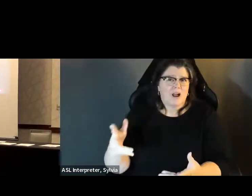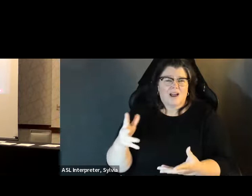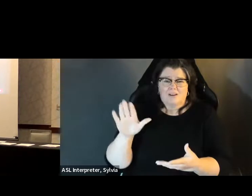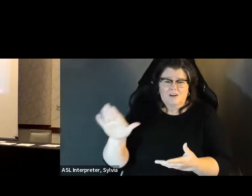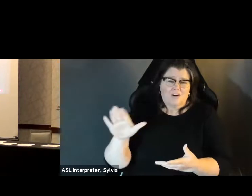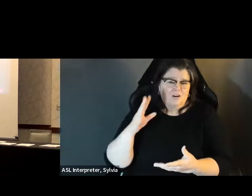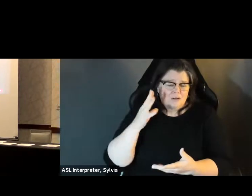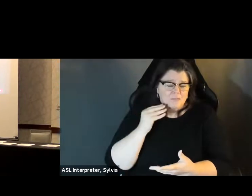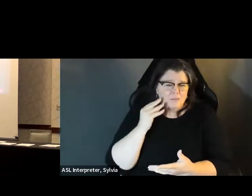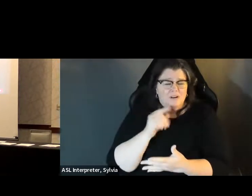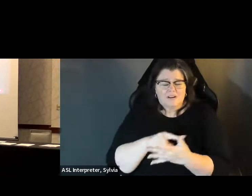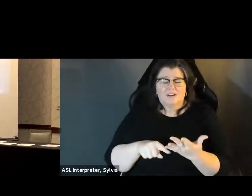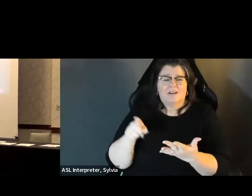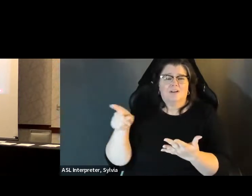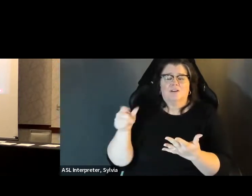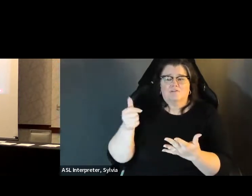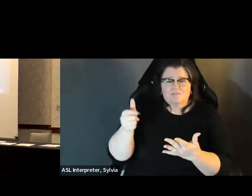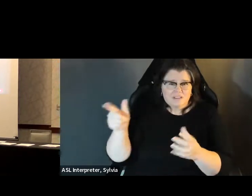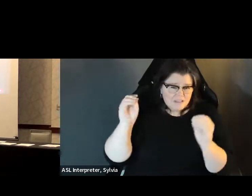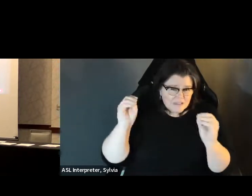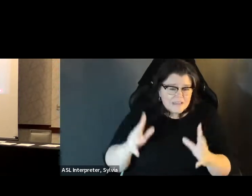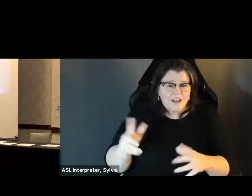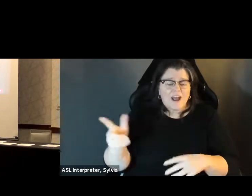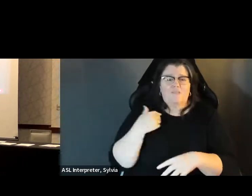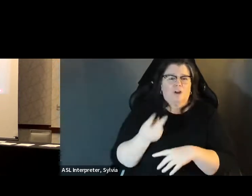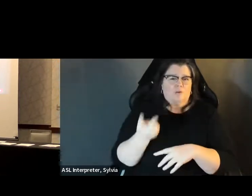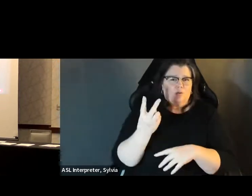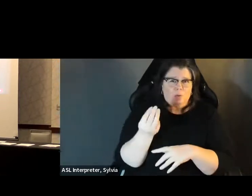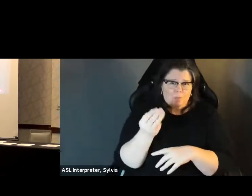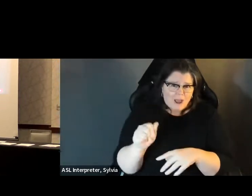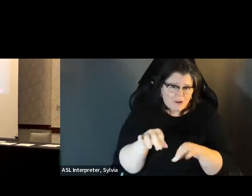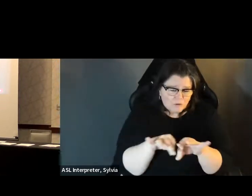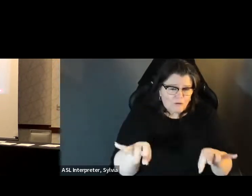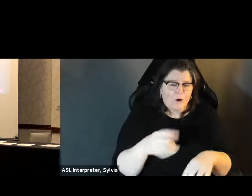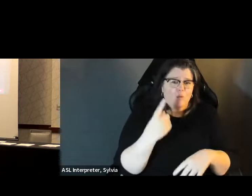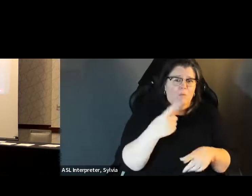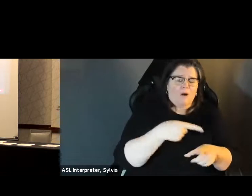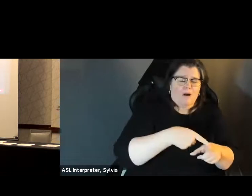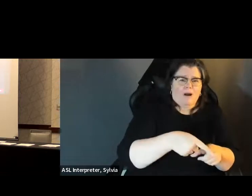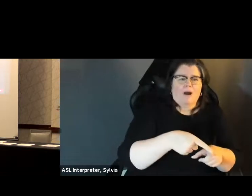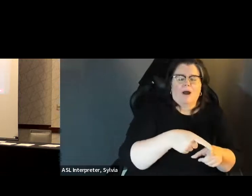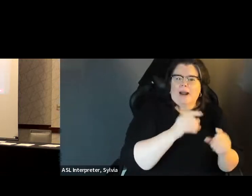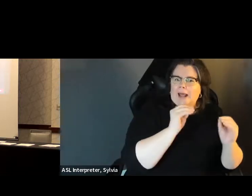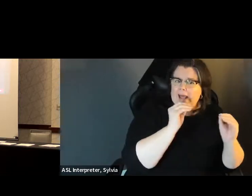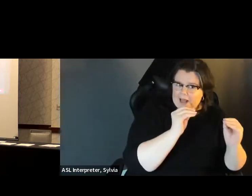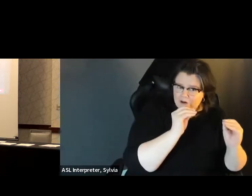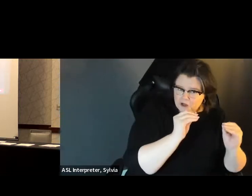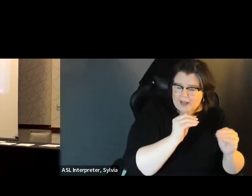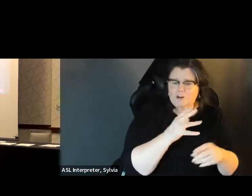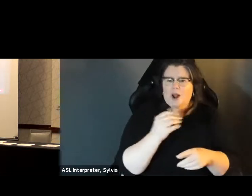She was an educator, and she has 2 masters degrees. diverse background. She was an educator and she has two